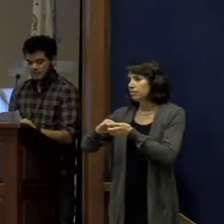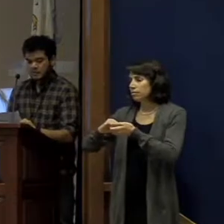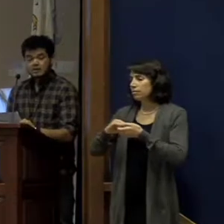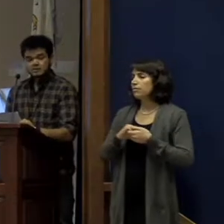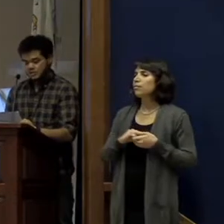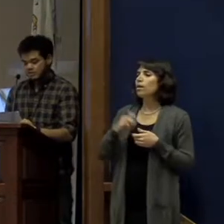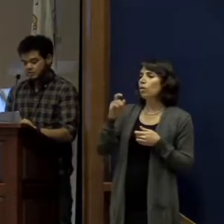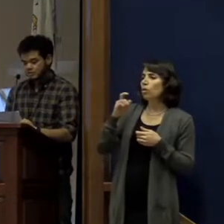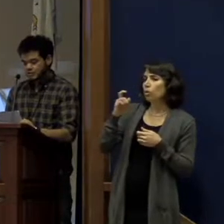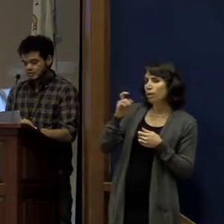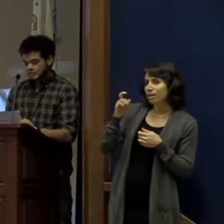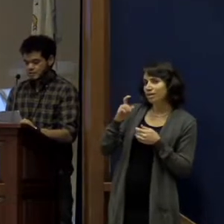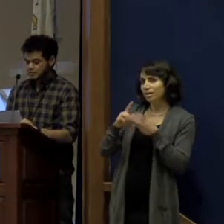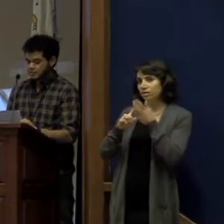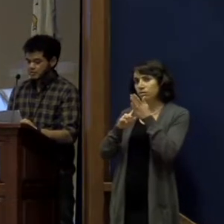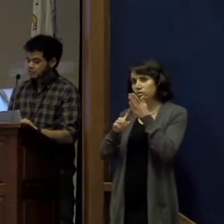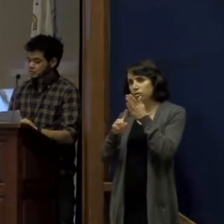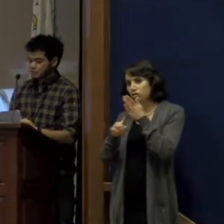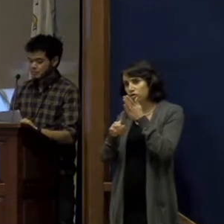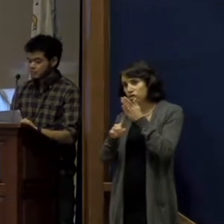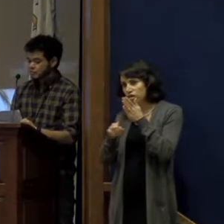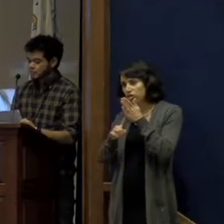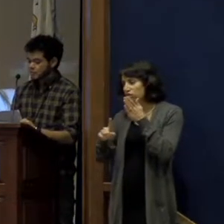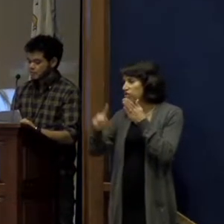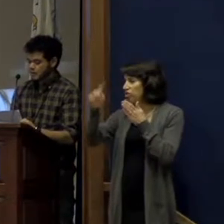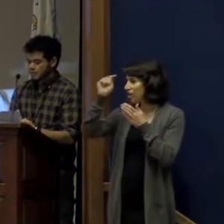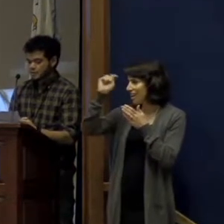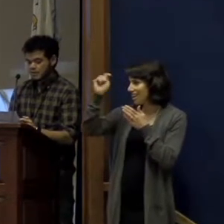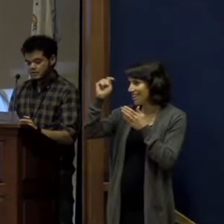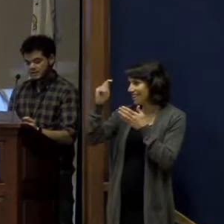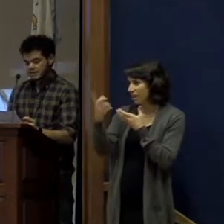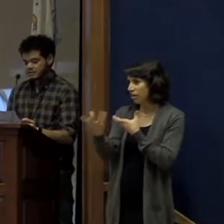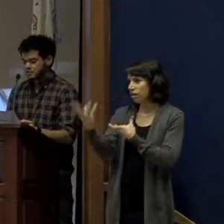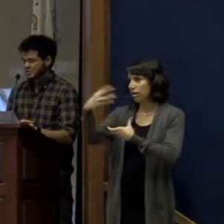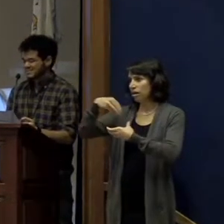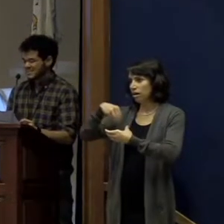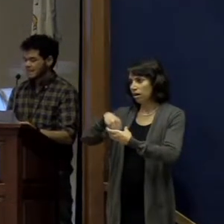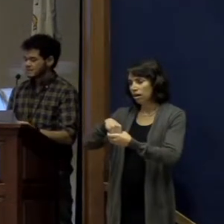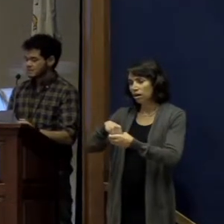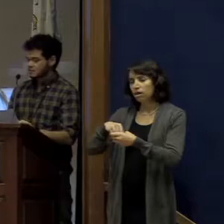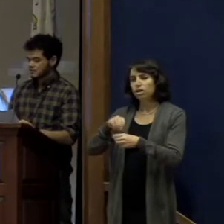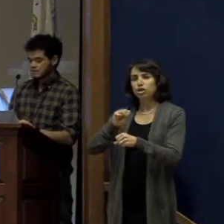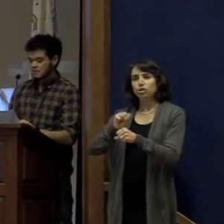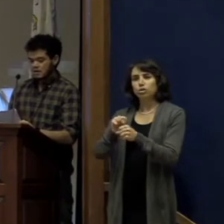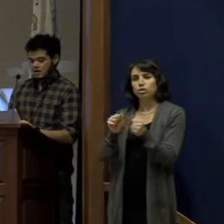She takes a critical socio-cultural approach in her work with minoritized youth in science teachers across